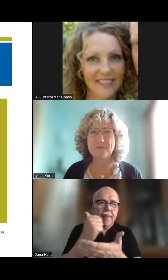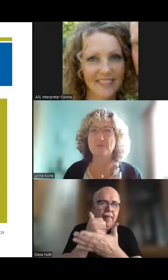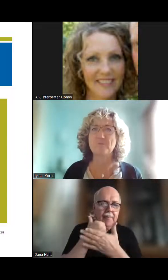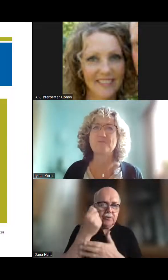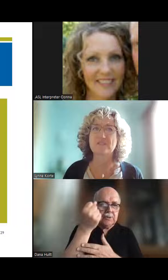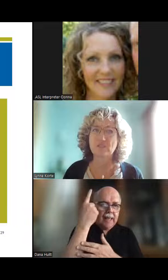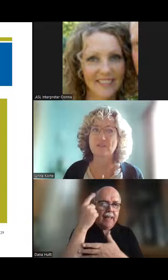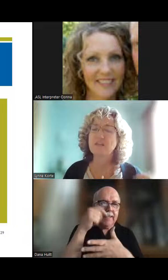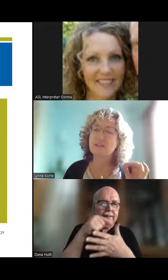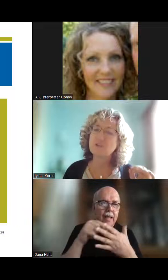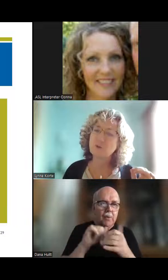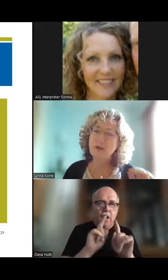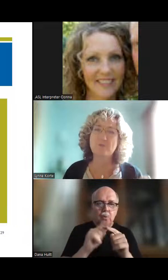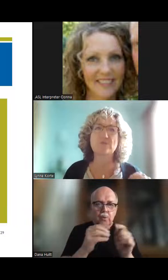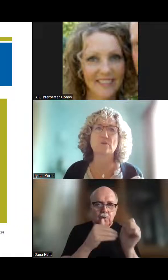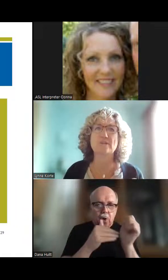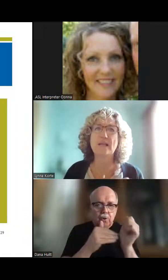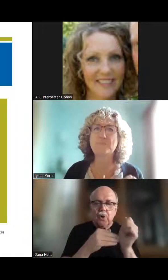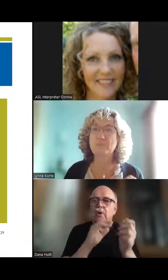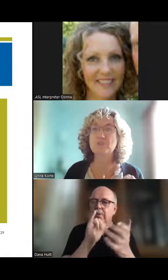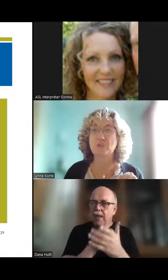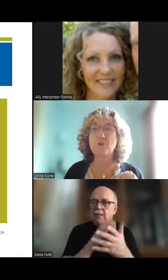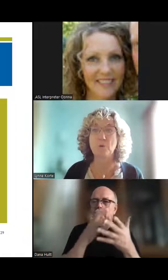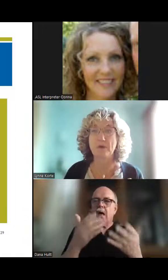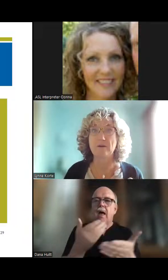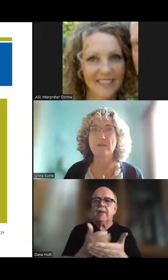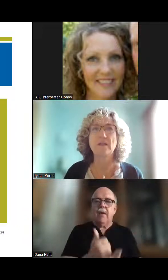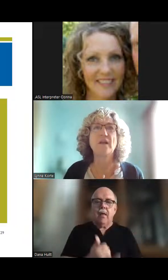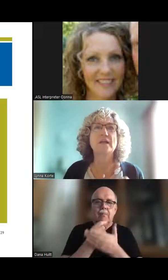paid. And under WA Cares, this can even include a spouse. So many folks